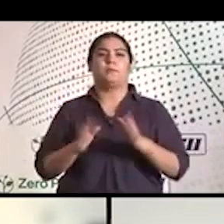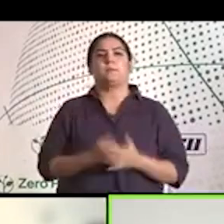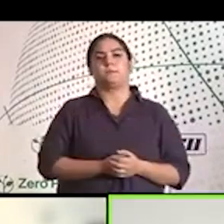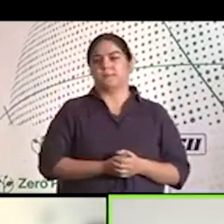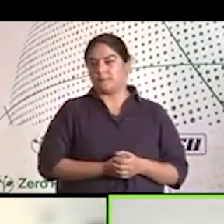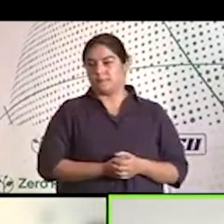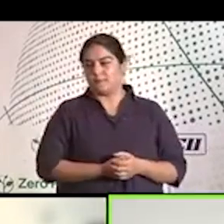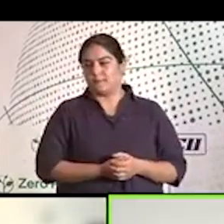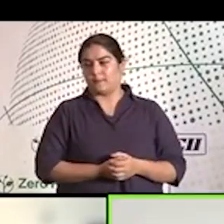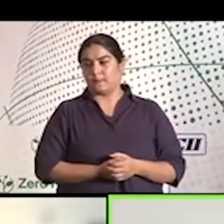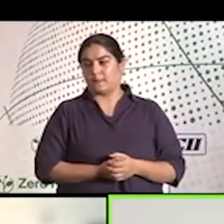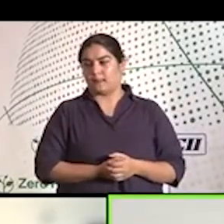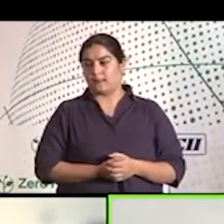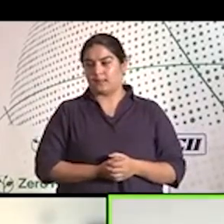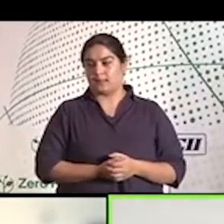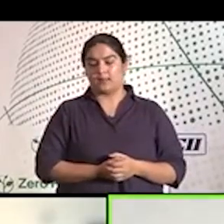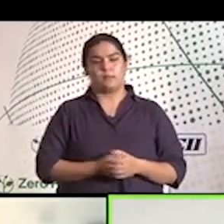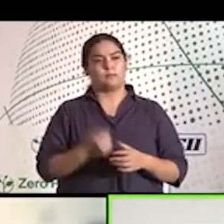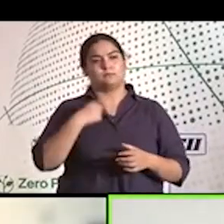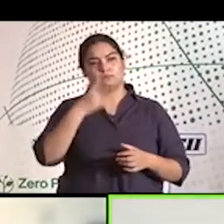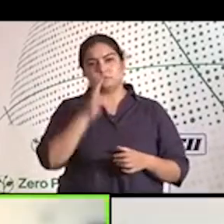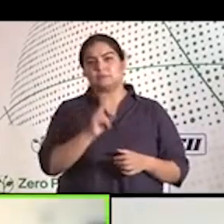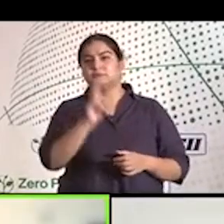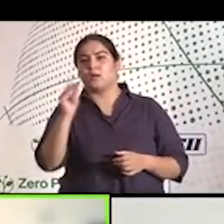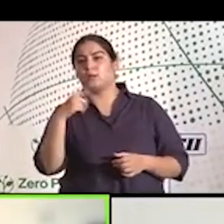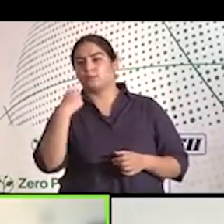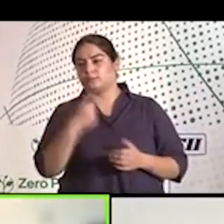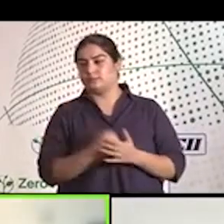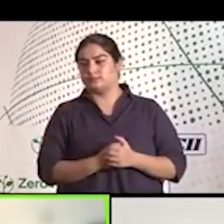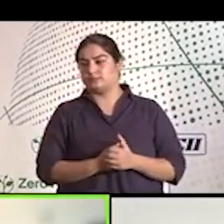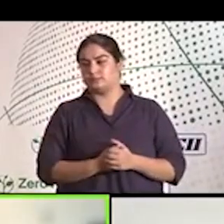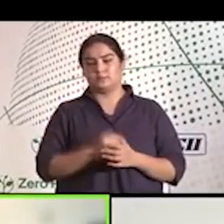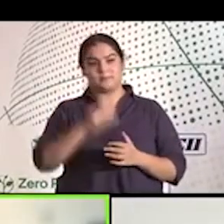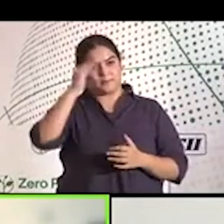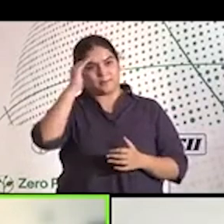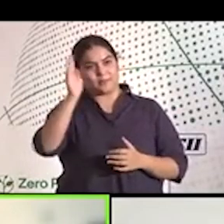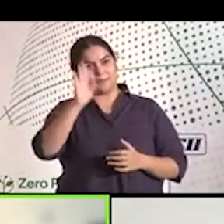Lovely. Aziza, would you like to go next? My children, thanks so much. You're back.